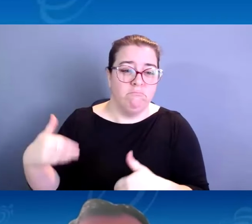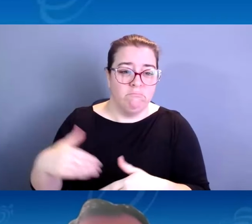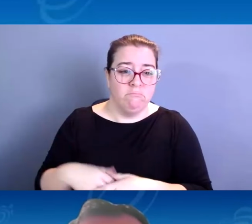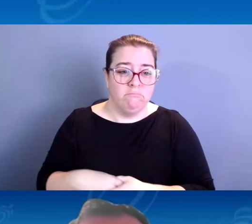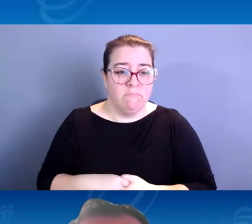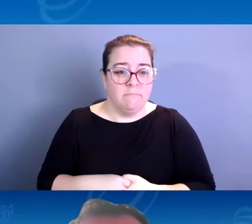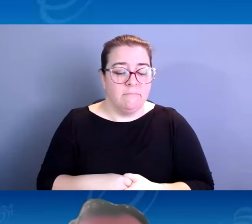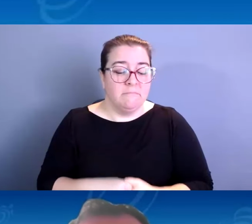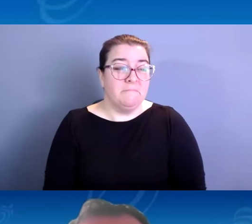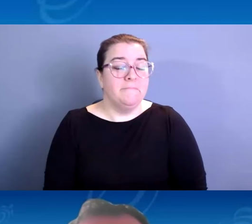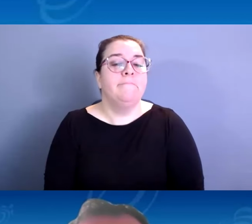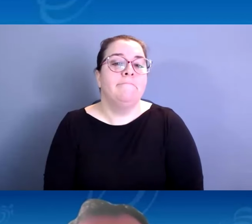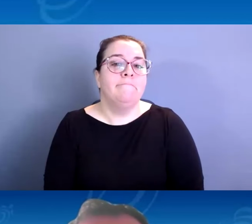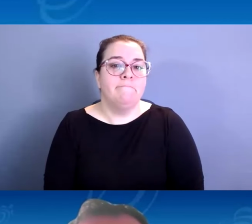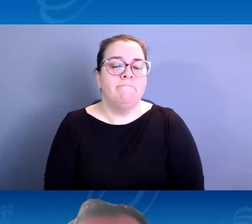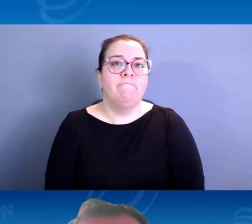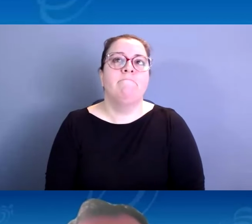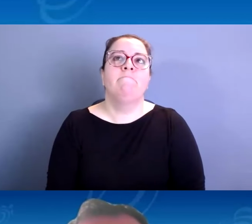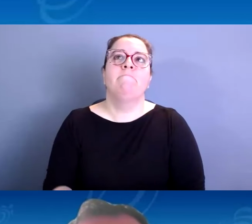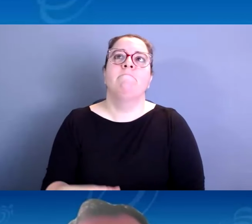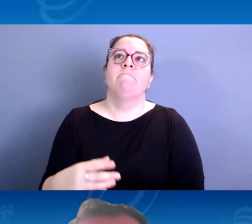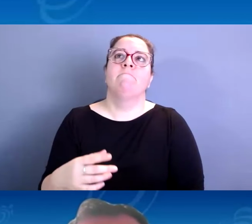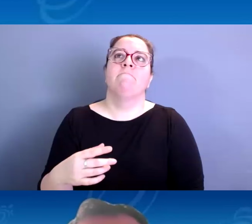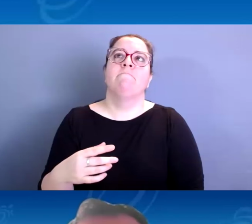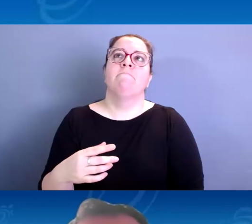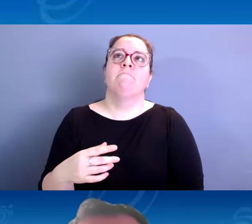I actually would love to see a leader